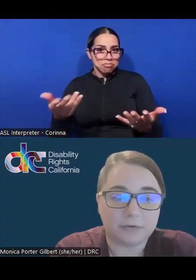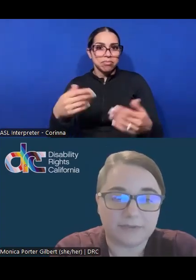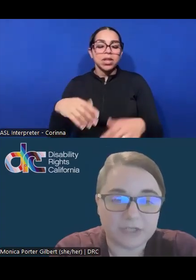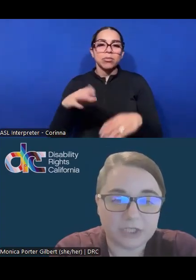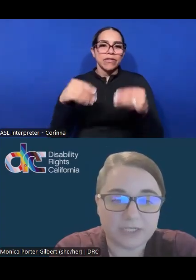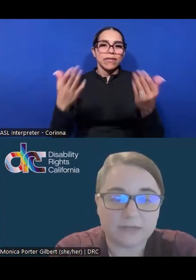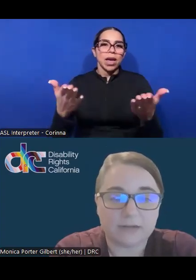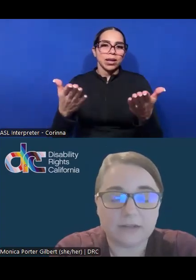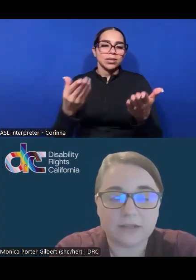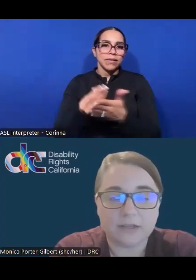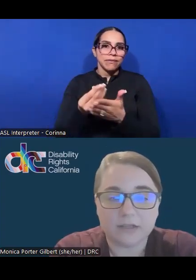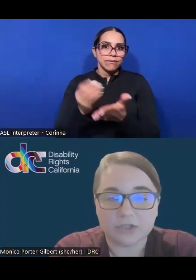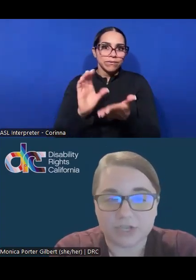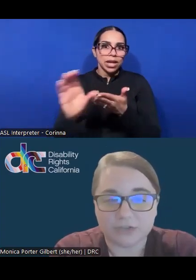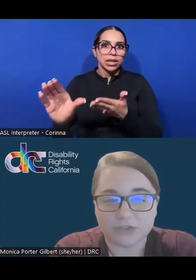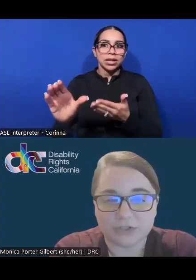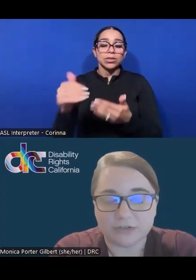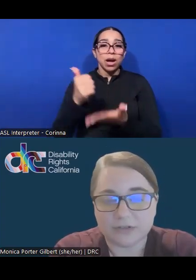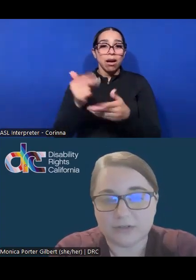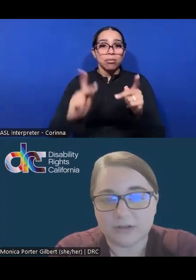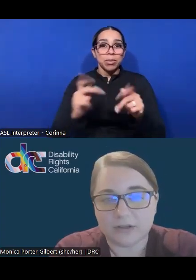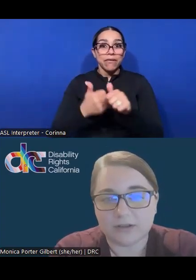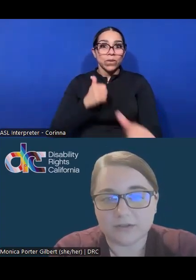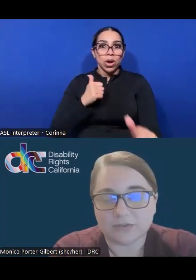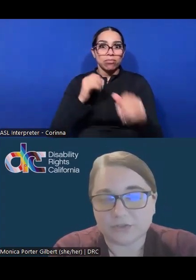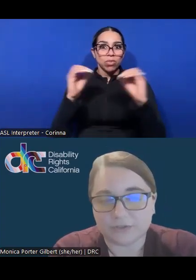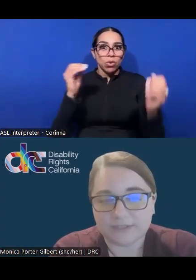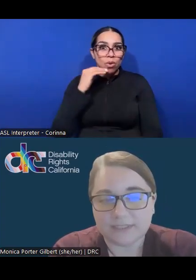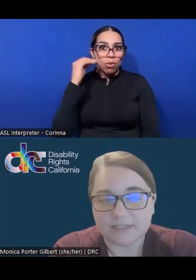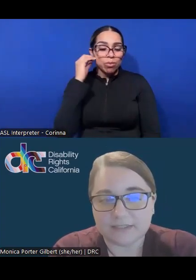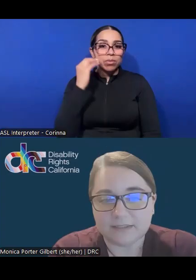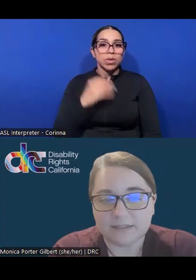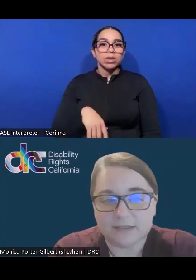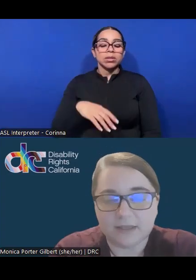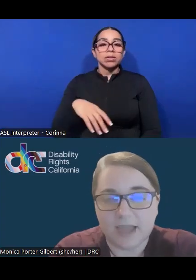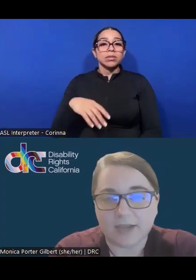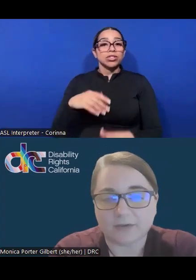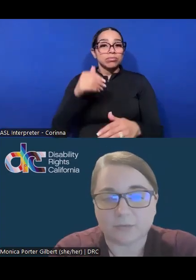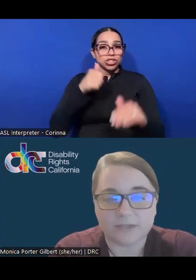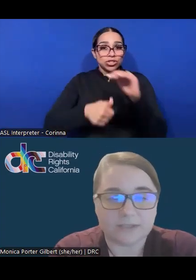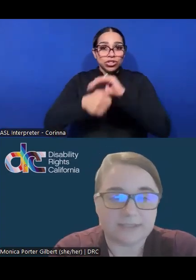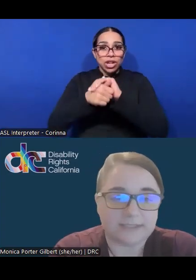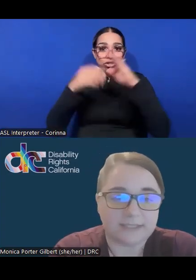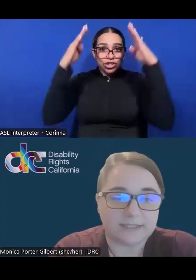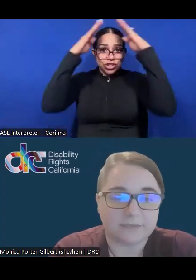prevention, shelter services, and rental assistance